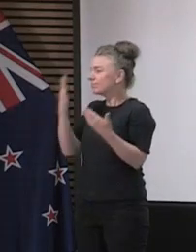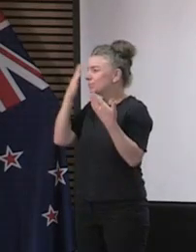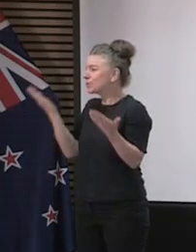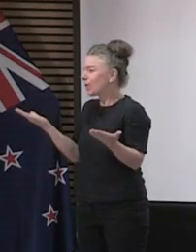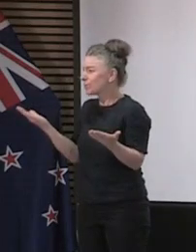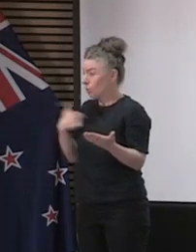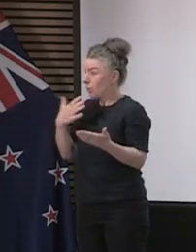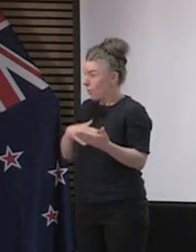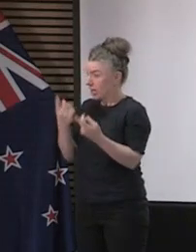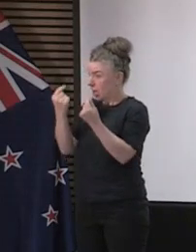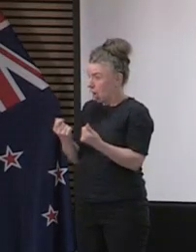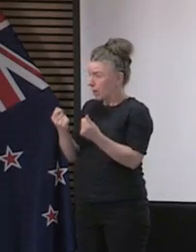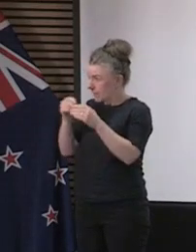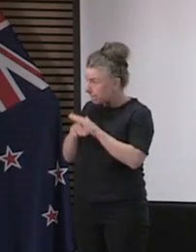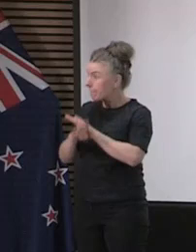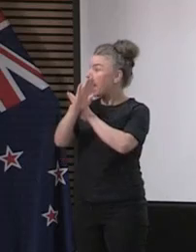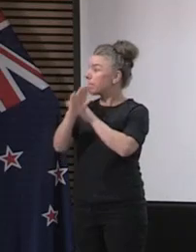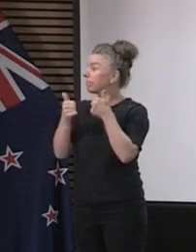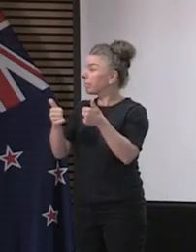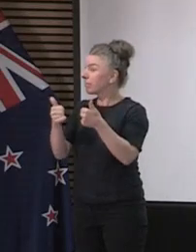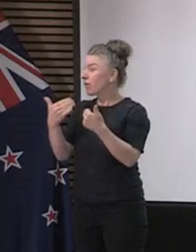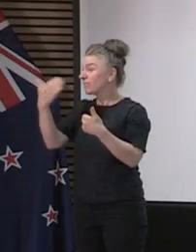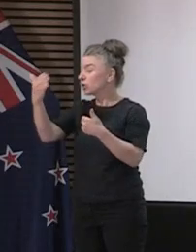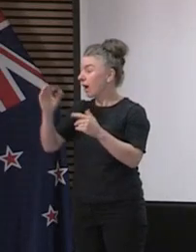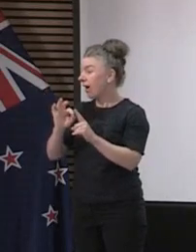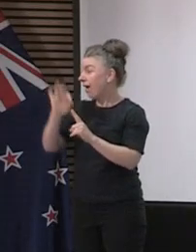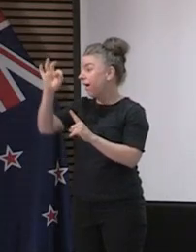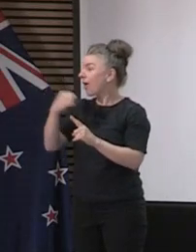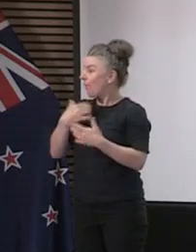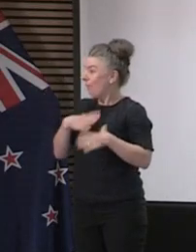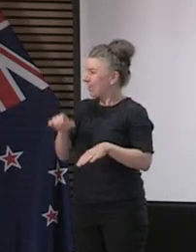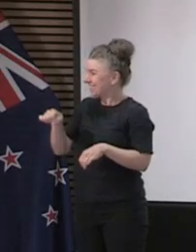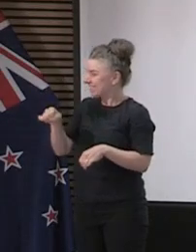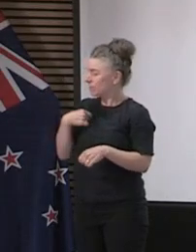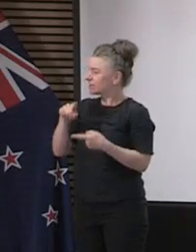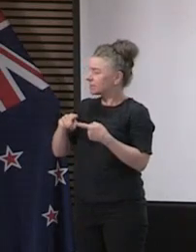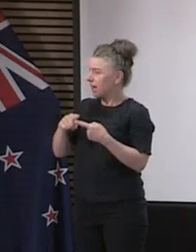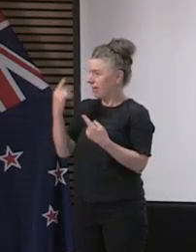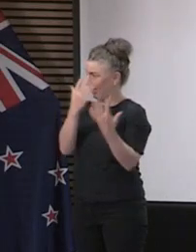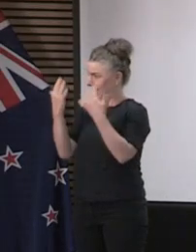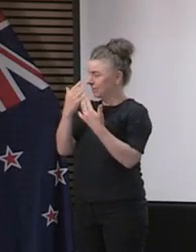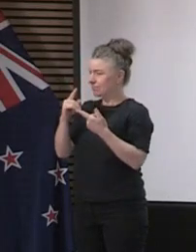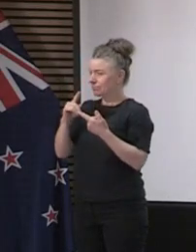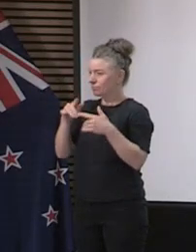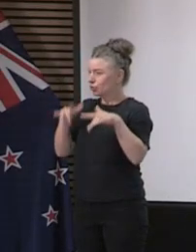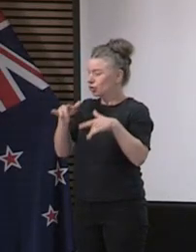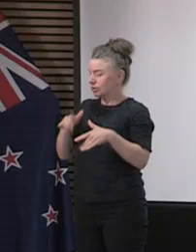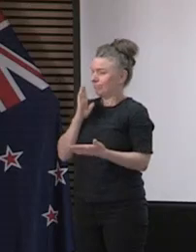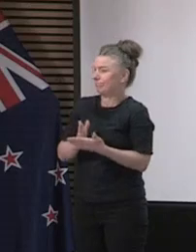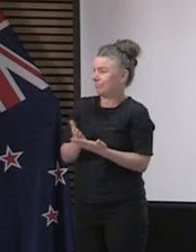through all of the options that are available when it comes to stimulating the economy and ensuring our